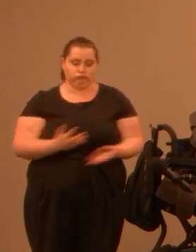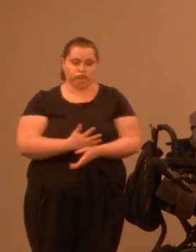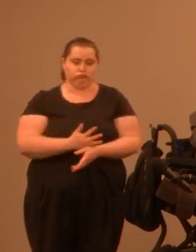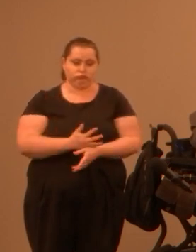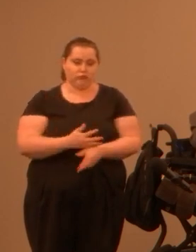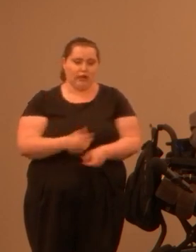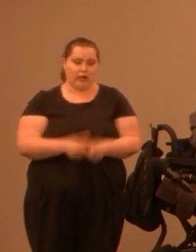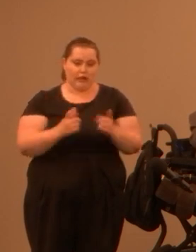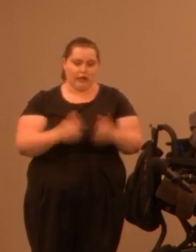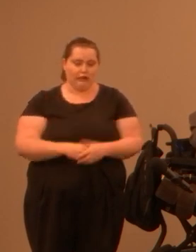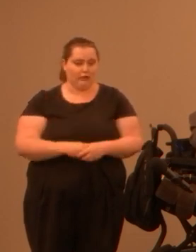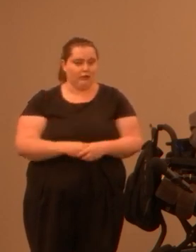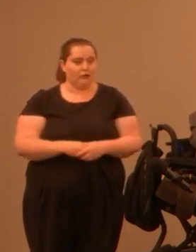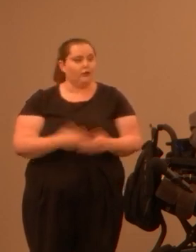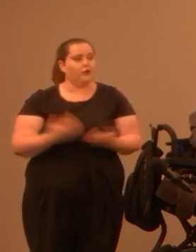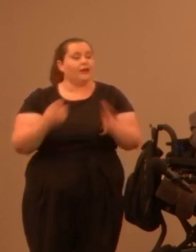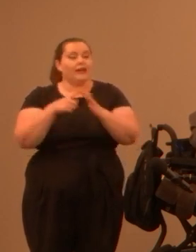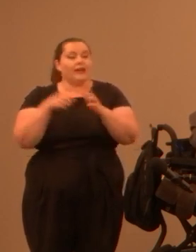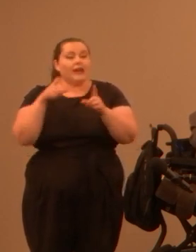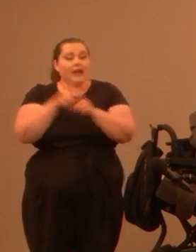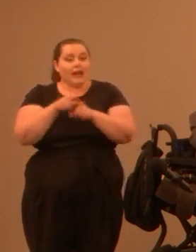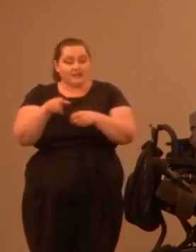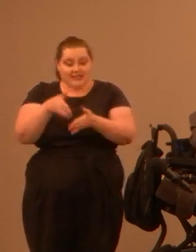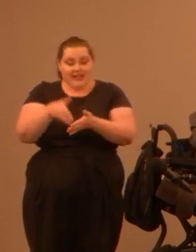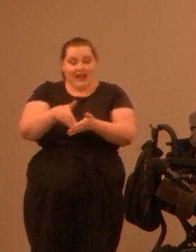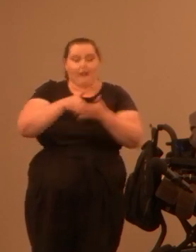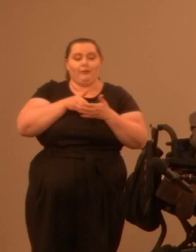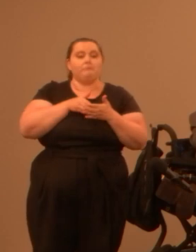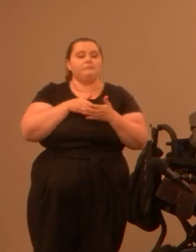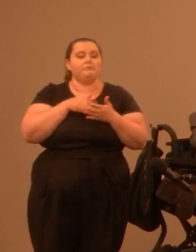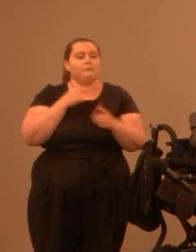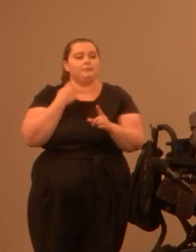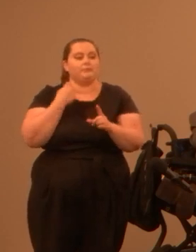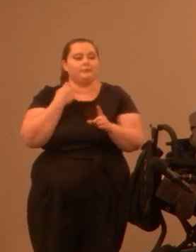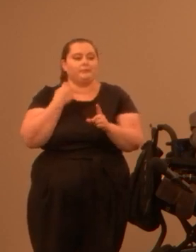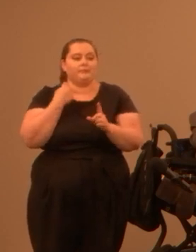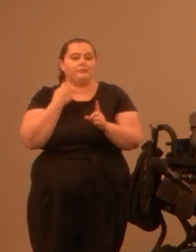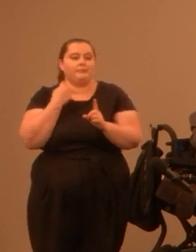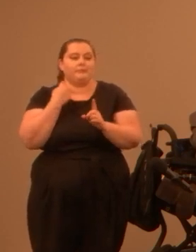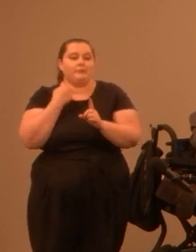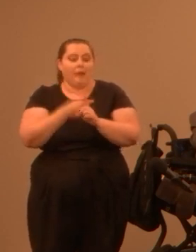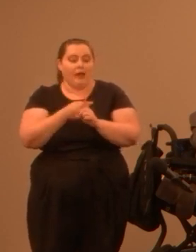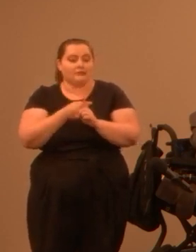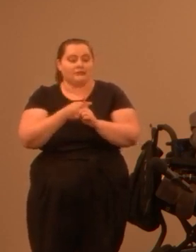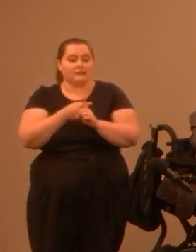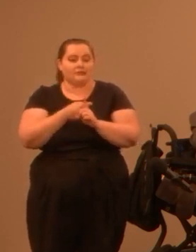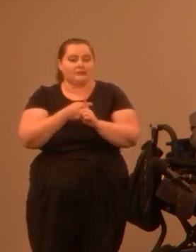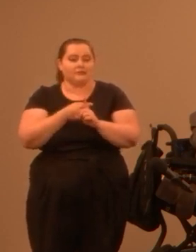And Ed not only helped us do that, he was a world expert in